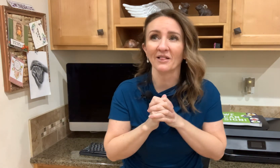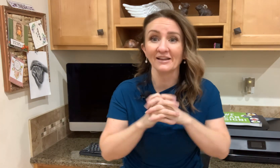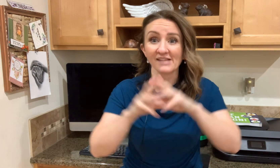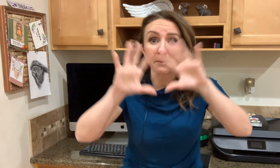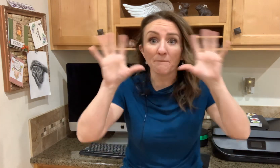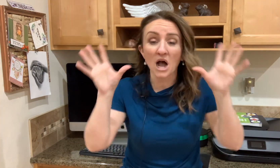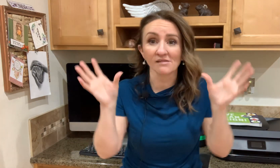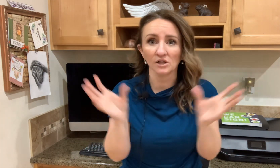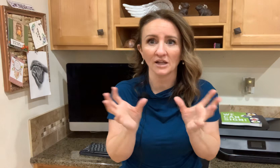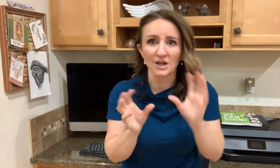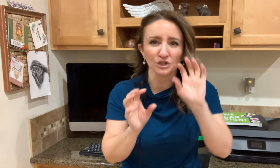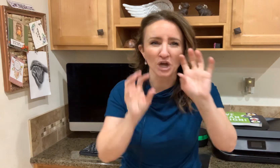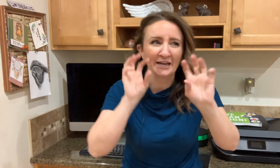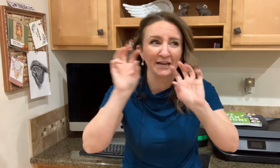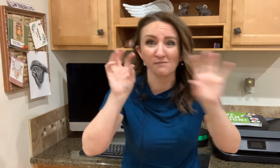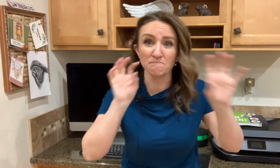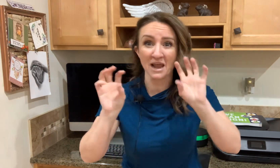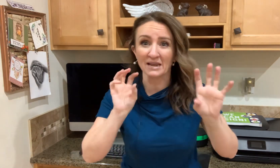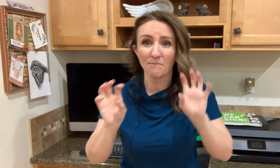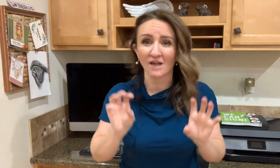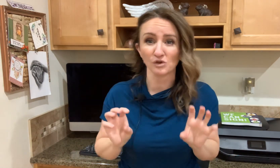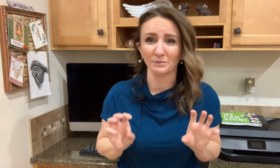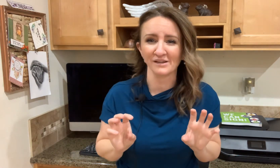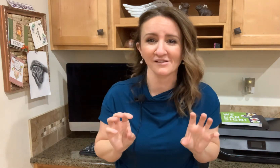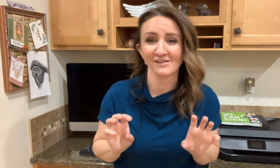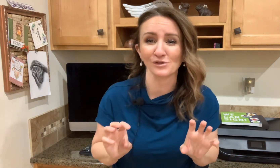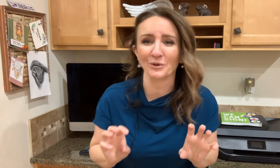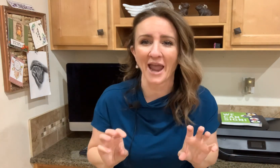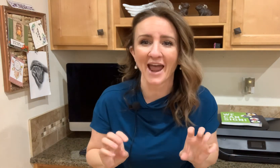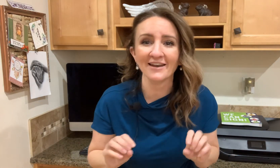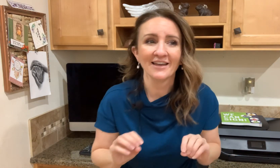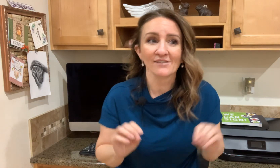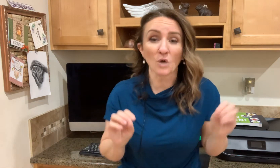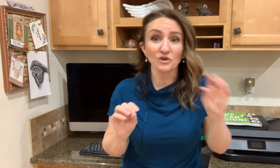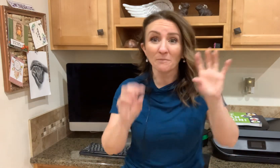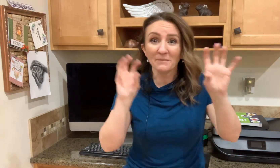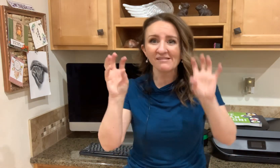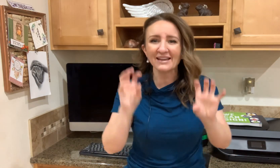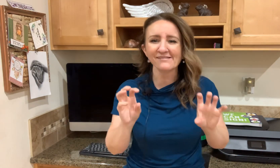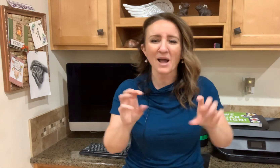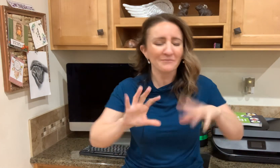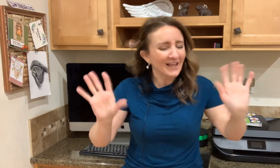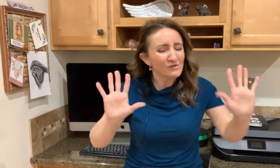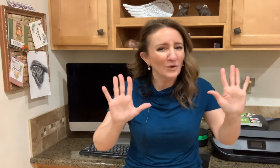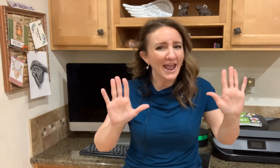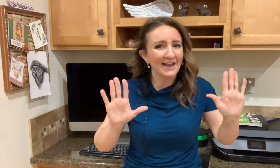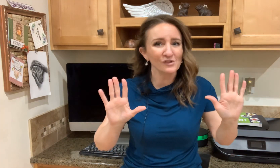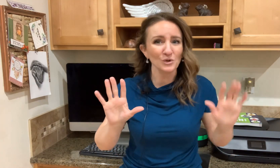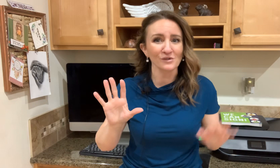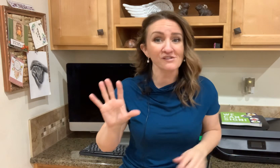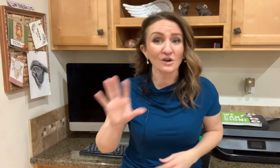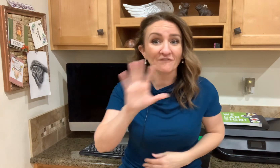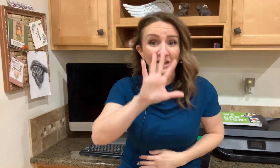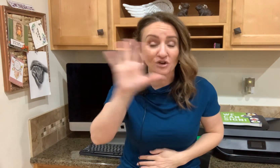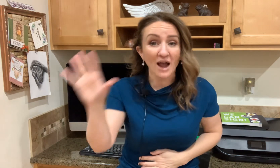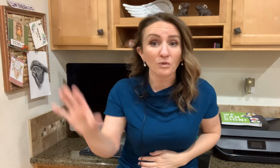as like a puzzle and you're trying to get as many puzzle pieces as you can if you're missing some, that's okay because you can still figure out the